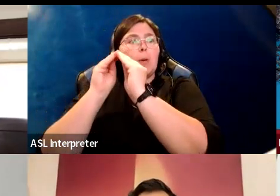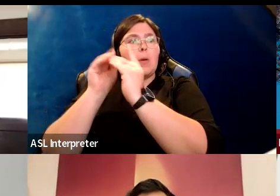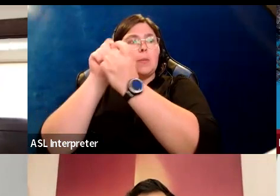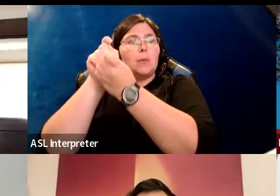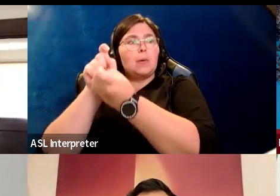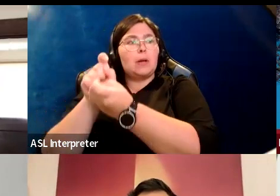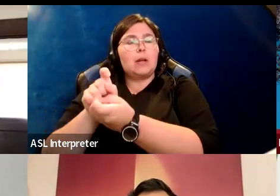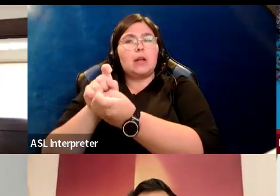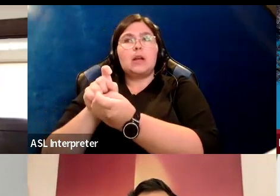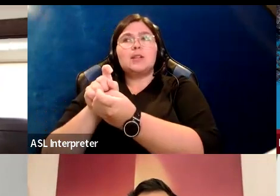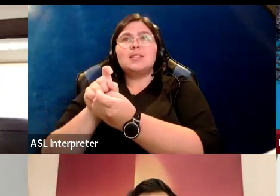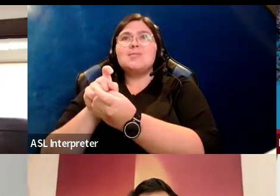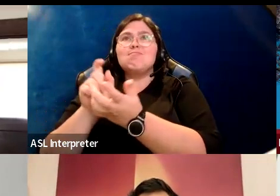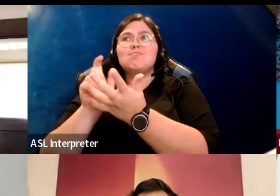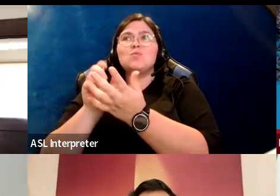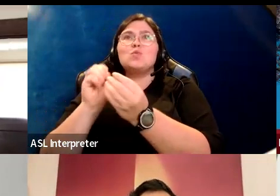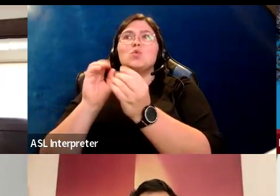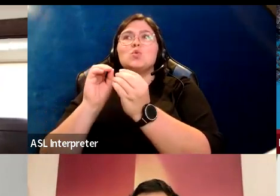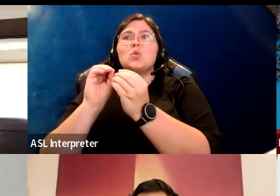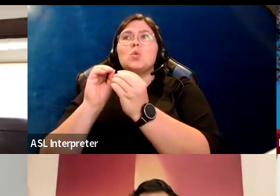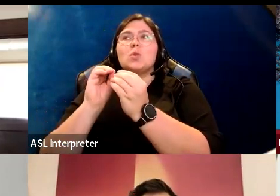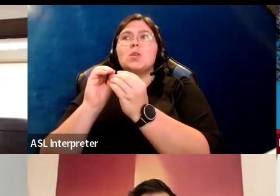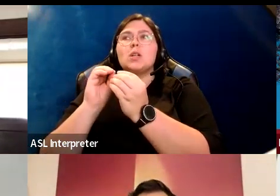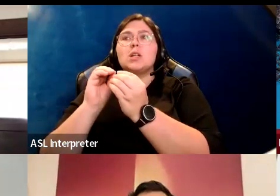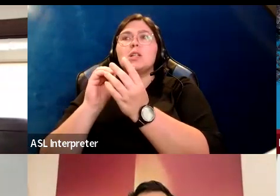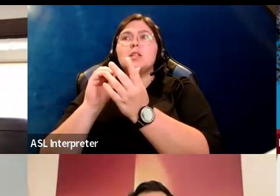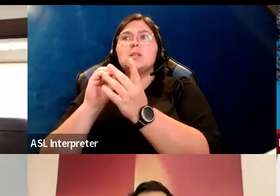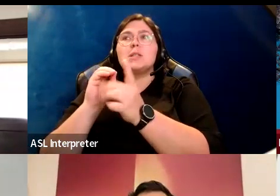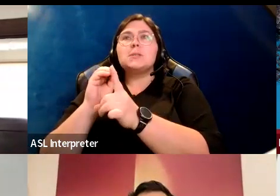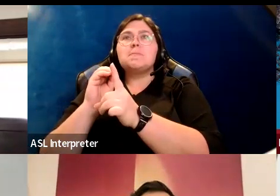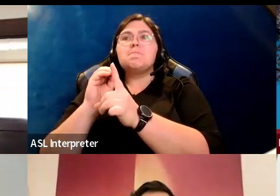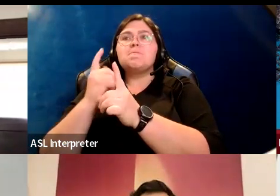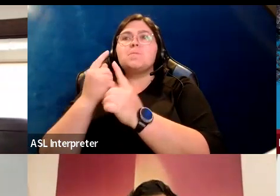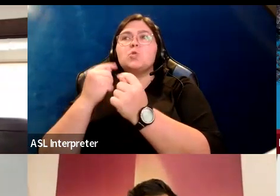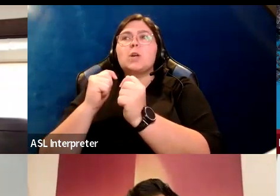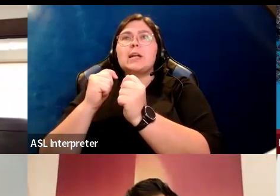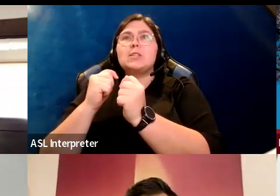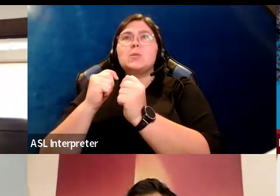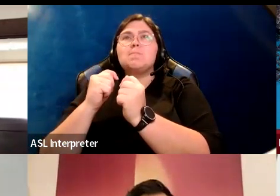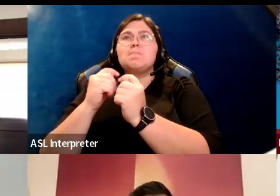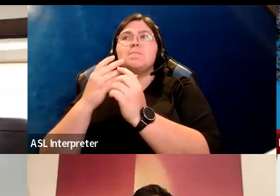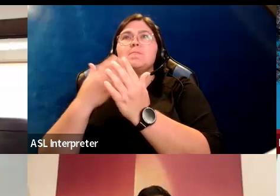but rather getting it to a certain number of characters